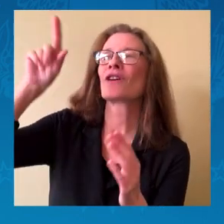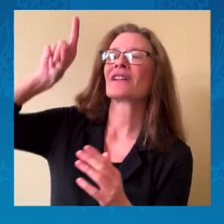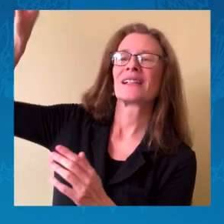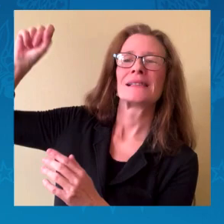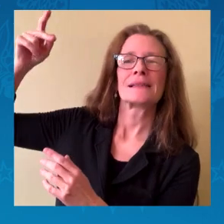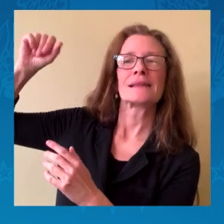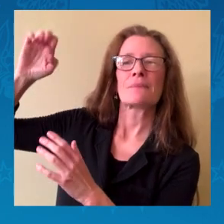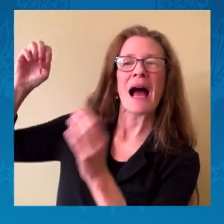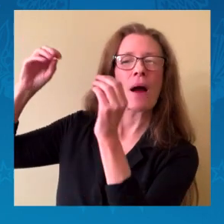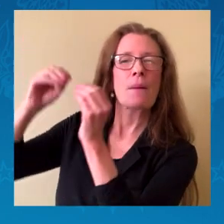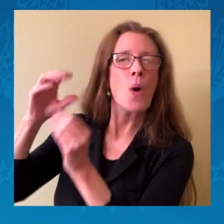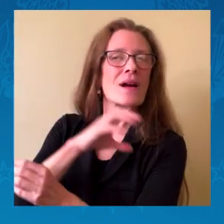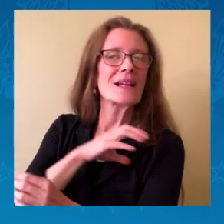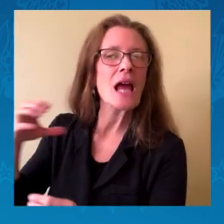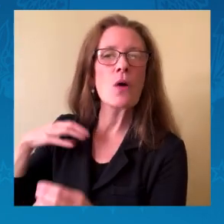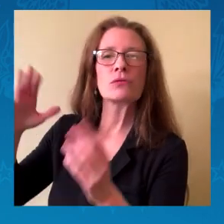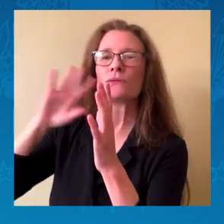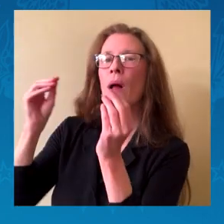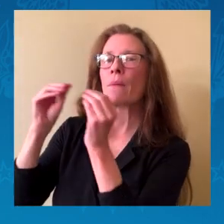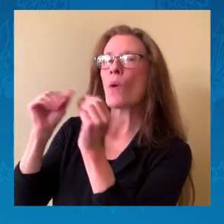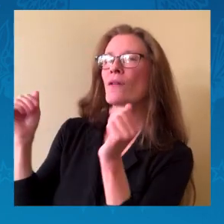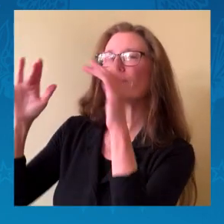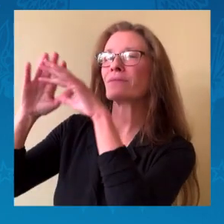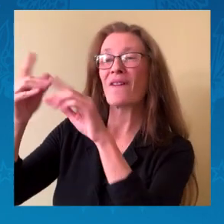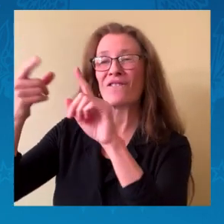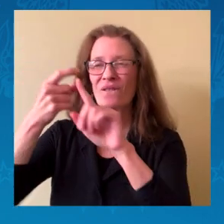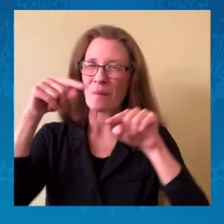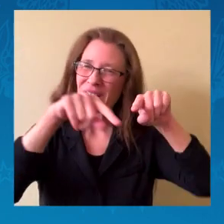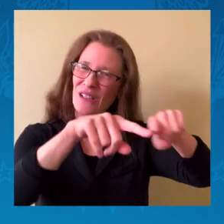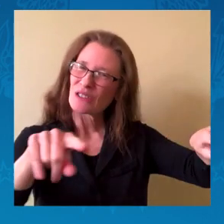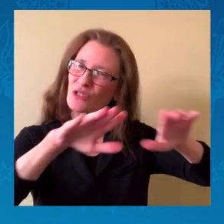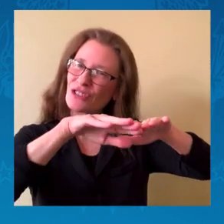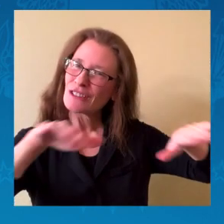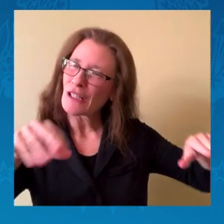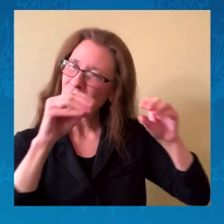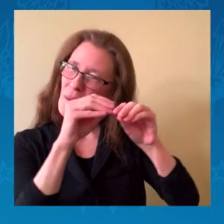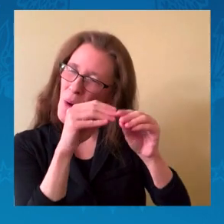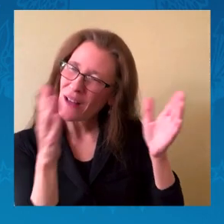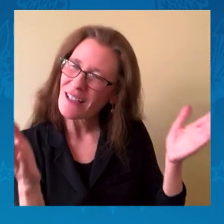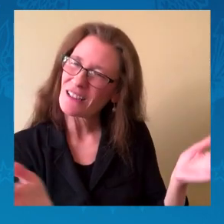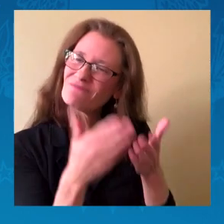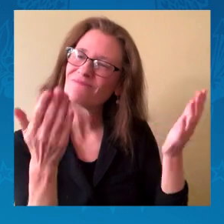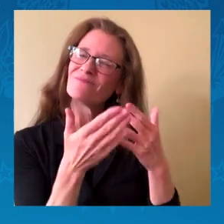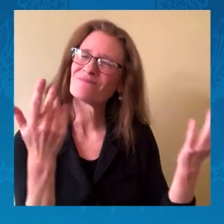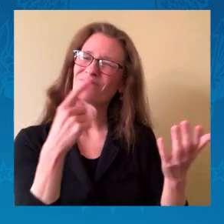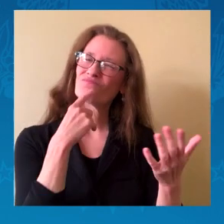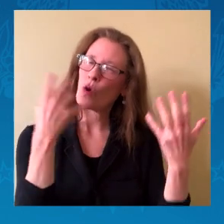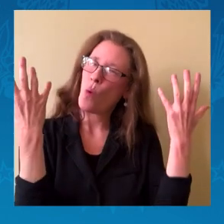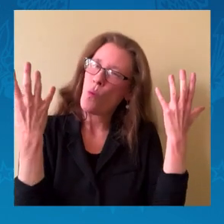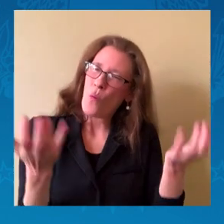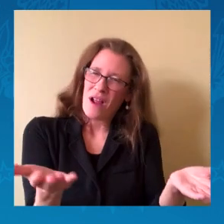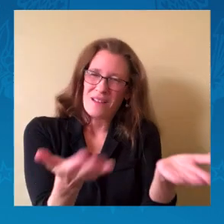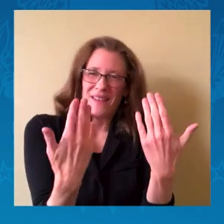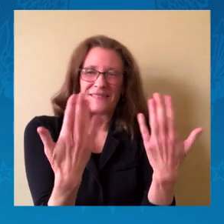can access a rich, rigorous, high quality education that includes study in science, technology,